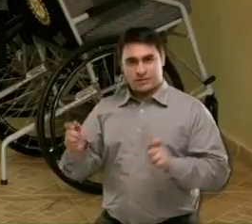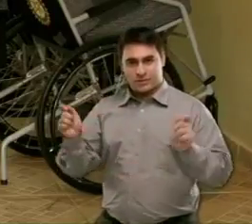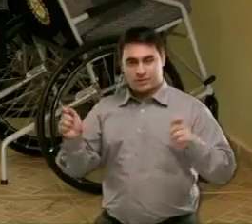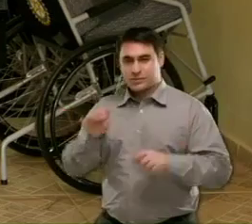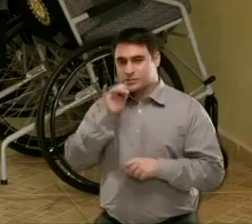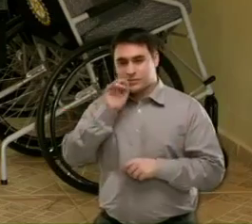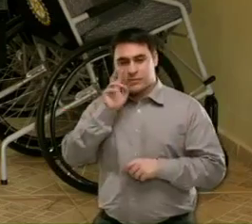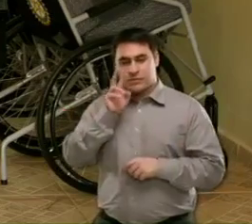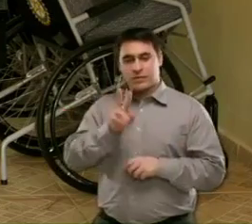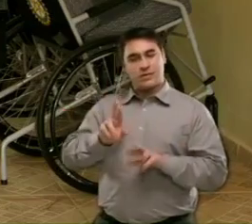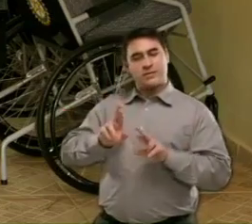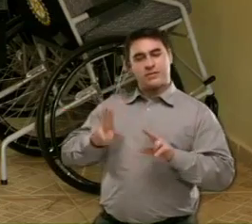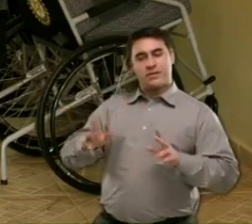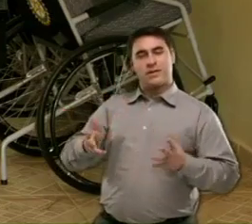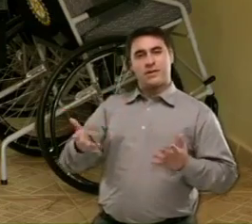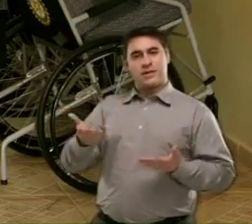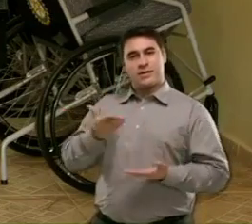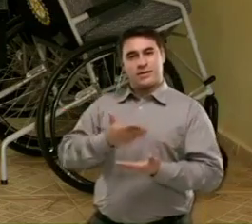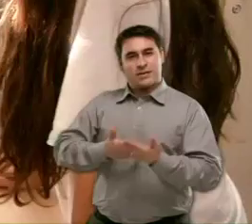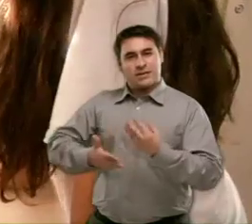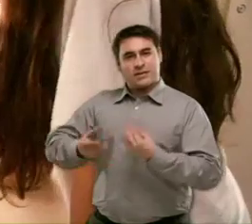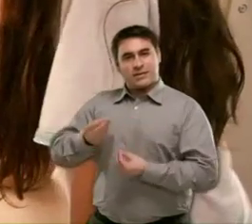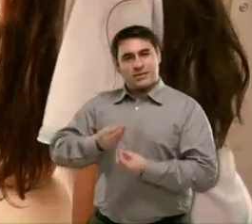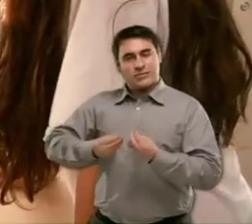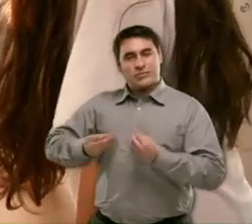to see what his abilities and potential were.